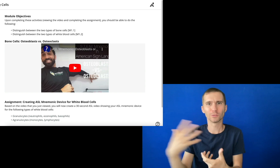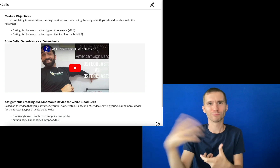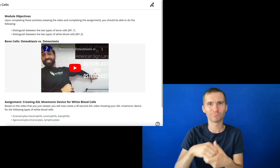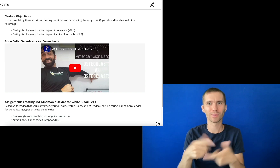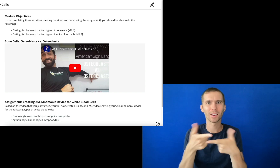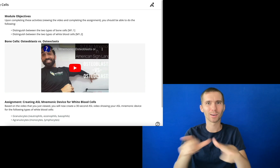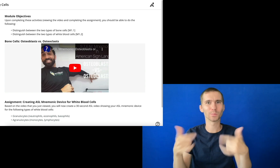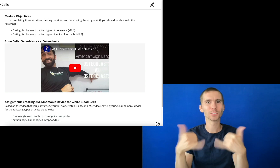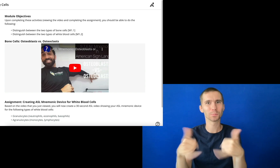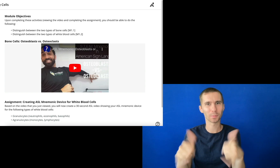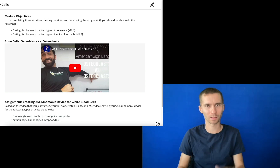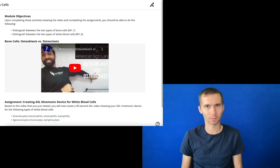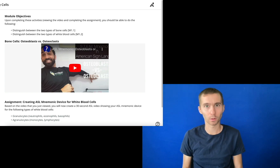To teach students the different names of body cells, I use the bilingual strategy of language play.